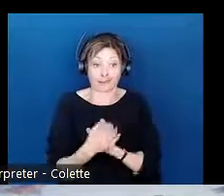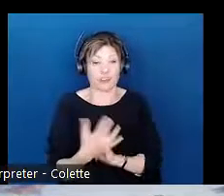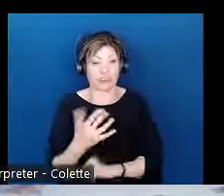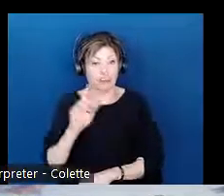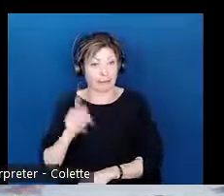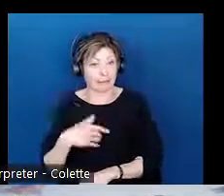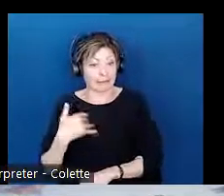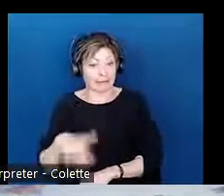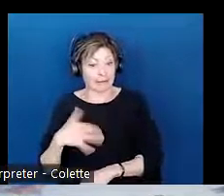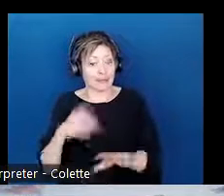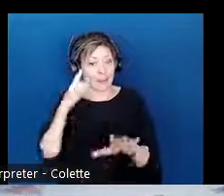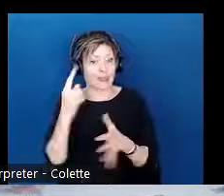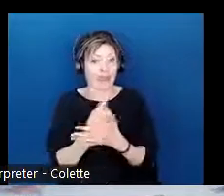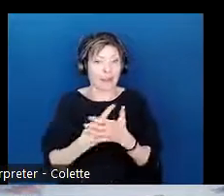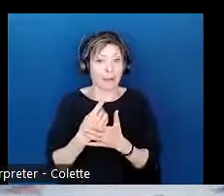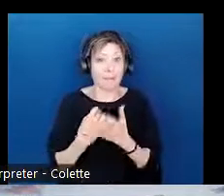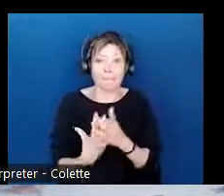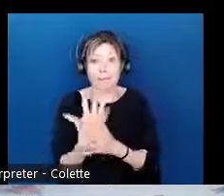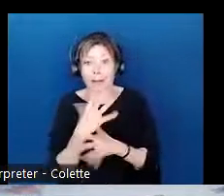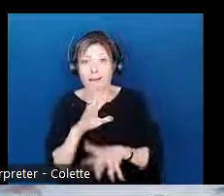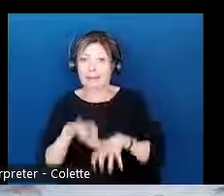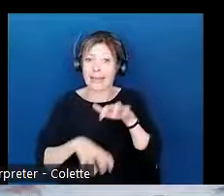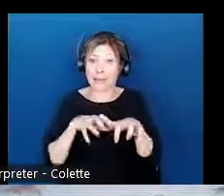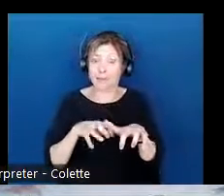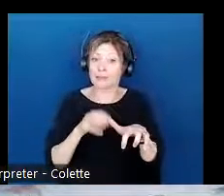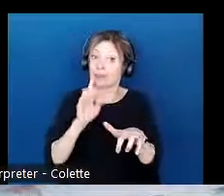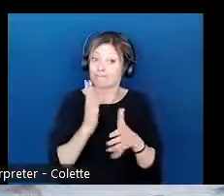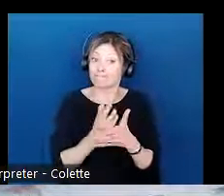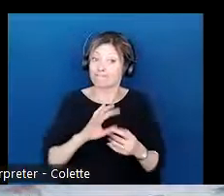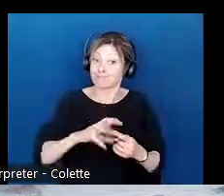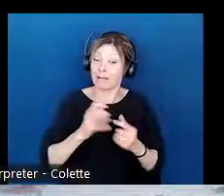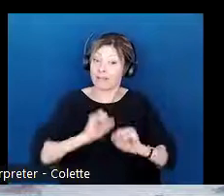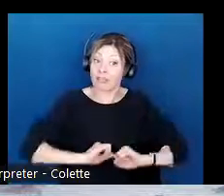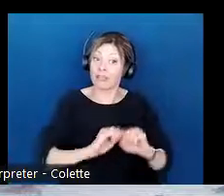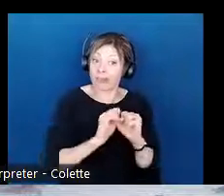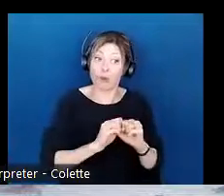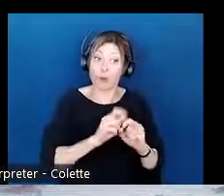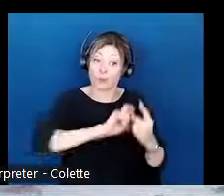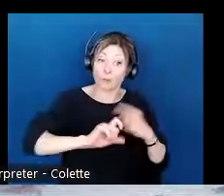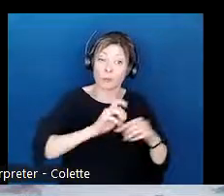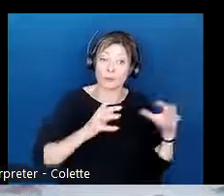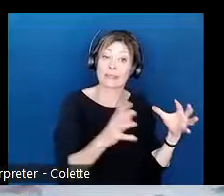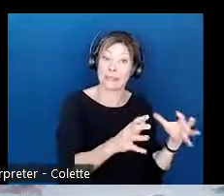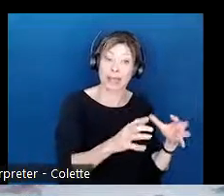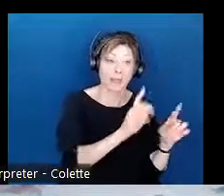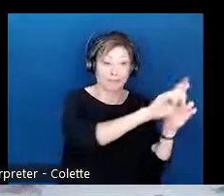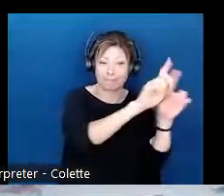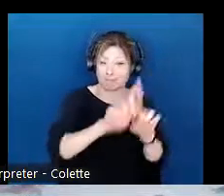fungi are their own separate Kingdom and they're really quite fascinating so what we can see at